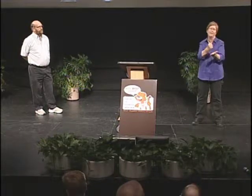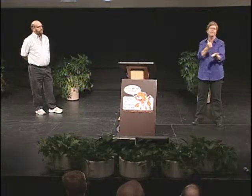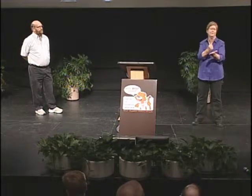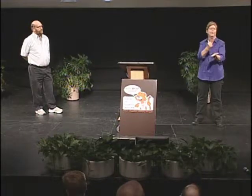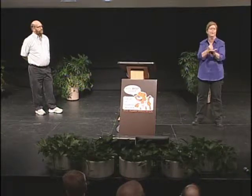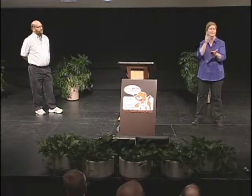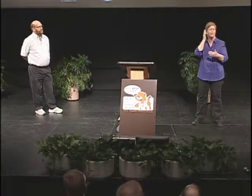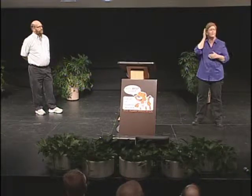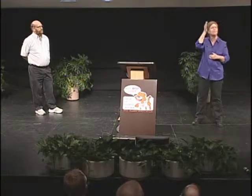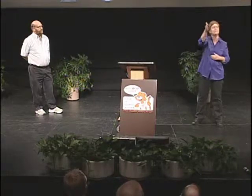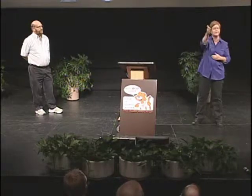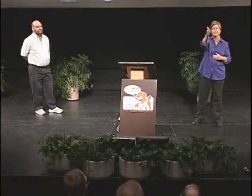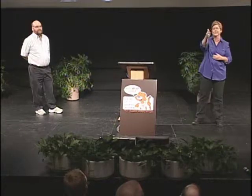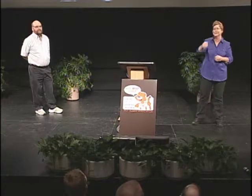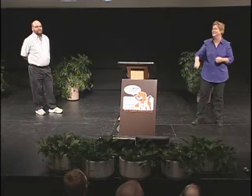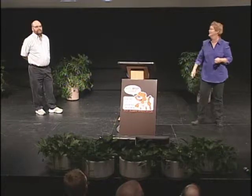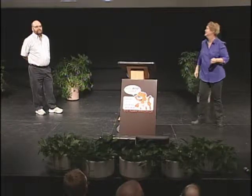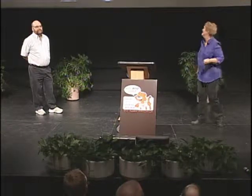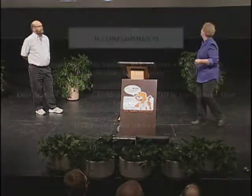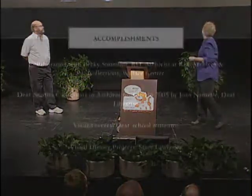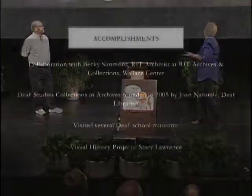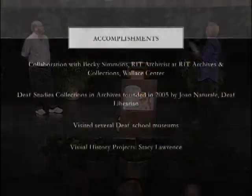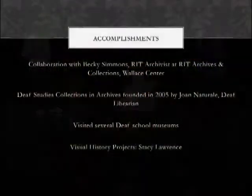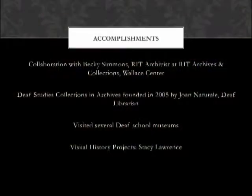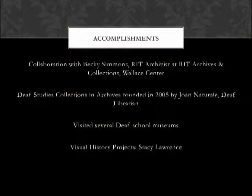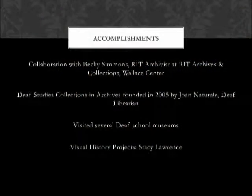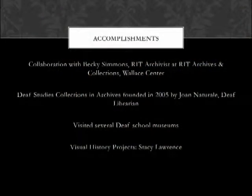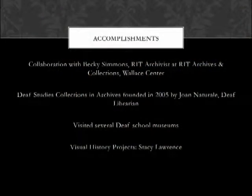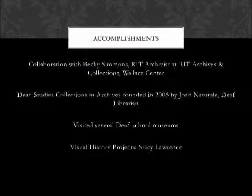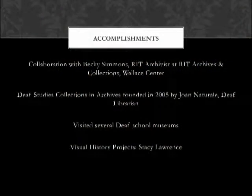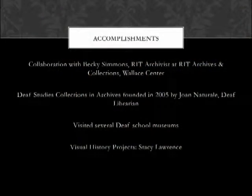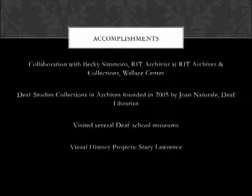If you can help clarify some of the years and dates, that would be so, so helpful.